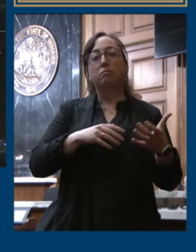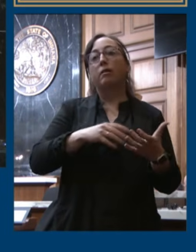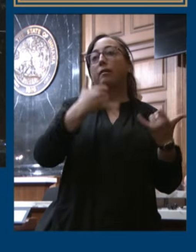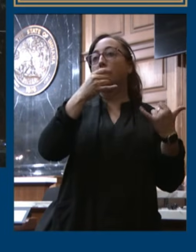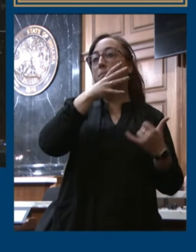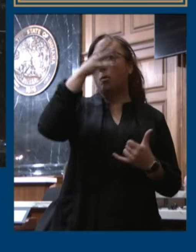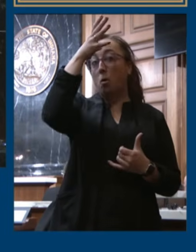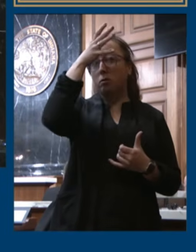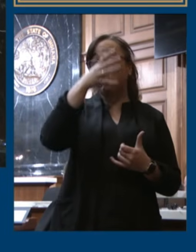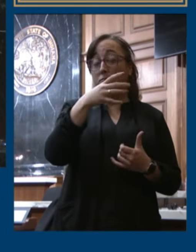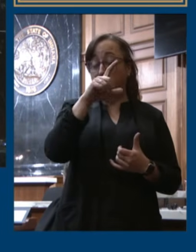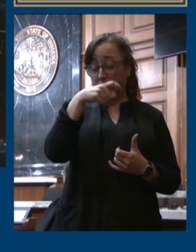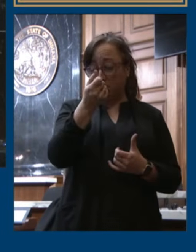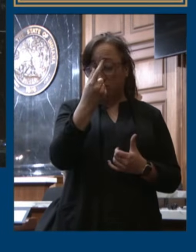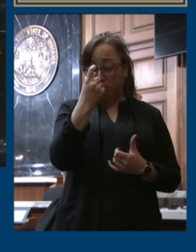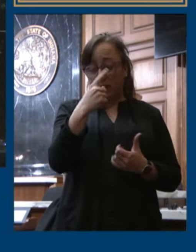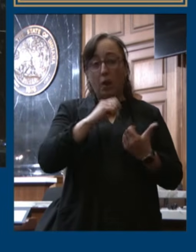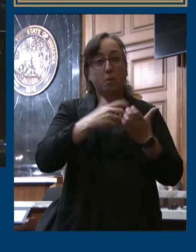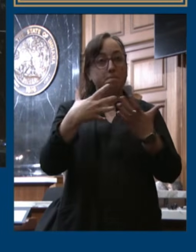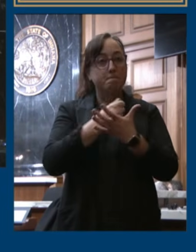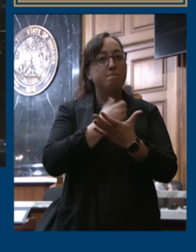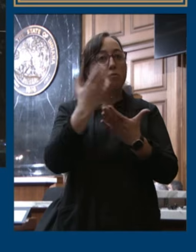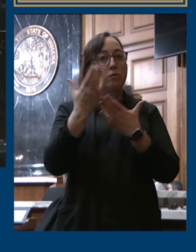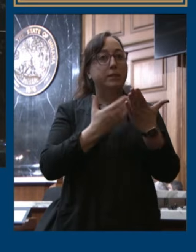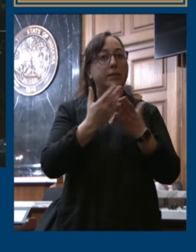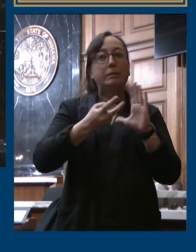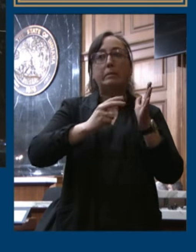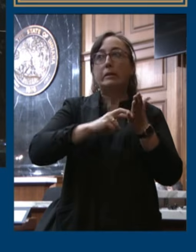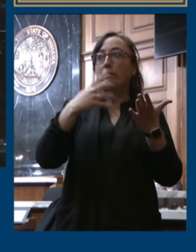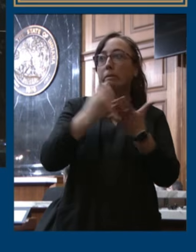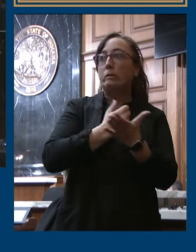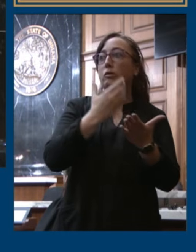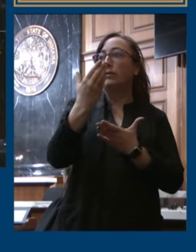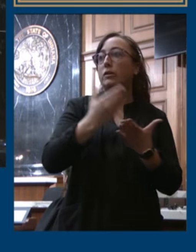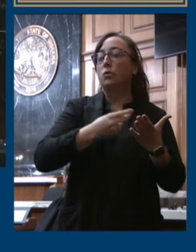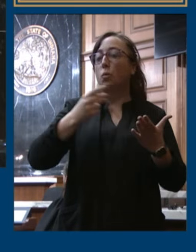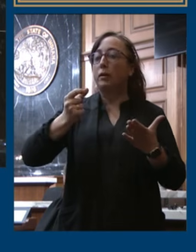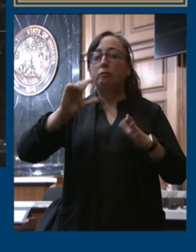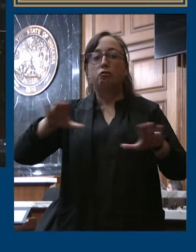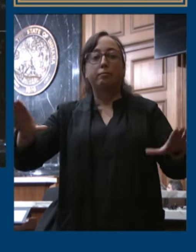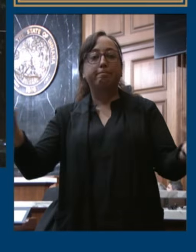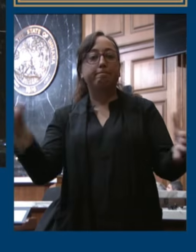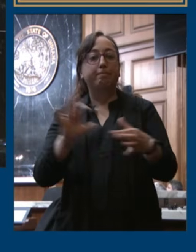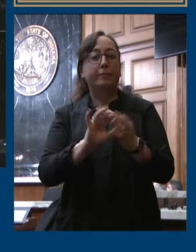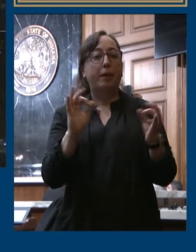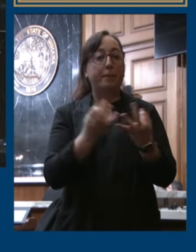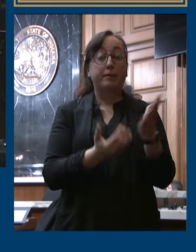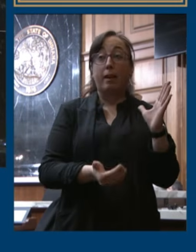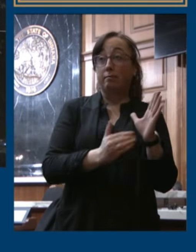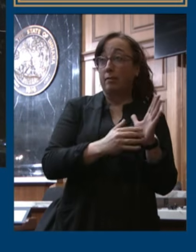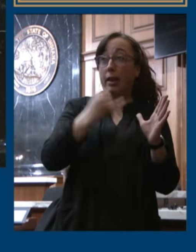TAKE ADVANTAGE OF SERVICES, THE QUICKER CHILDREN CAN BE REUNITED WITH THEIR FAMILIES OR PLACED IN A PERMANENT